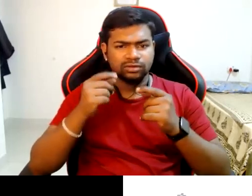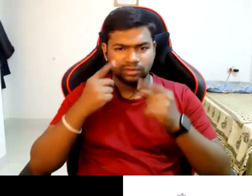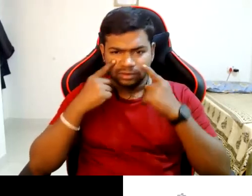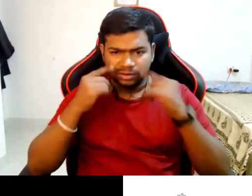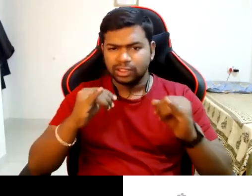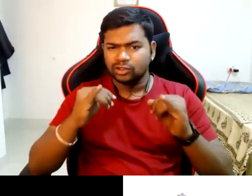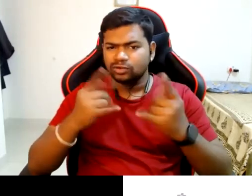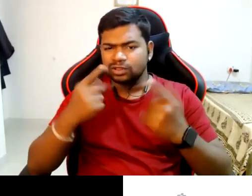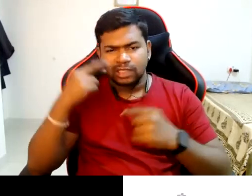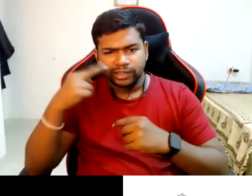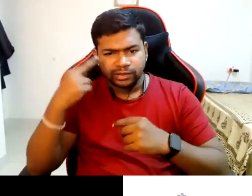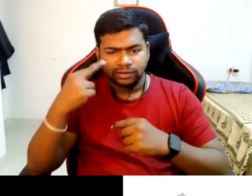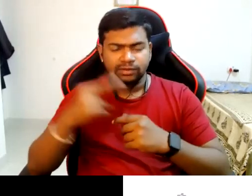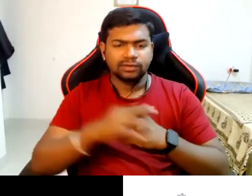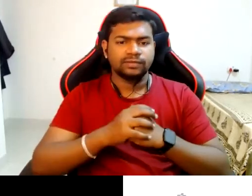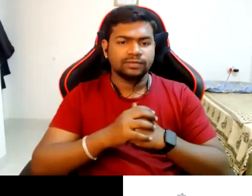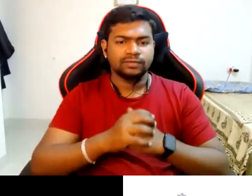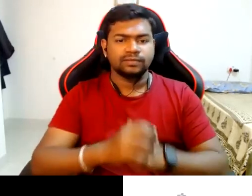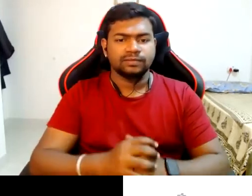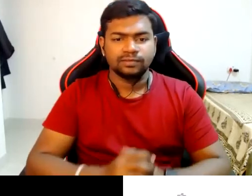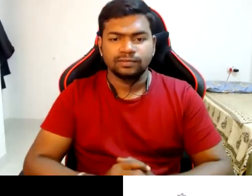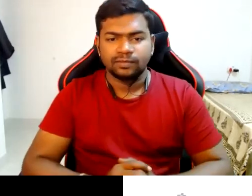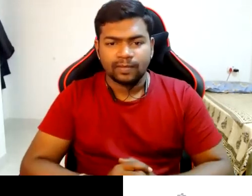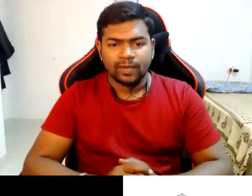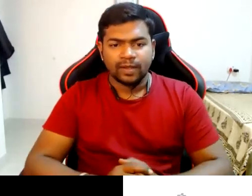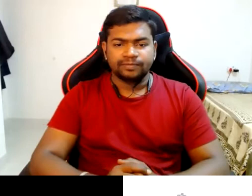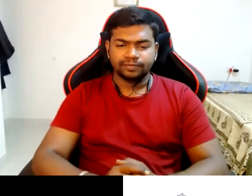So just wondering that. But I don't.. i carry my mobile